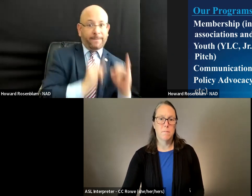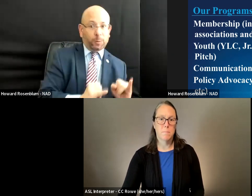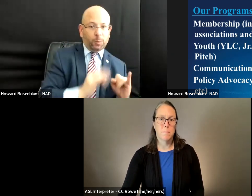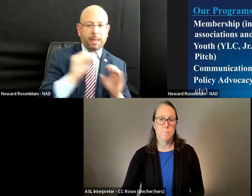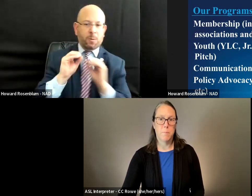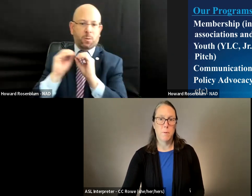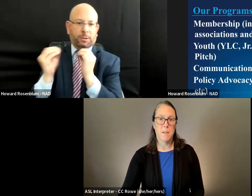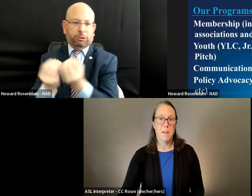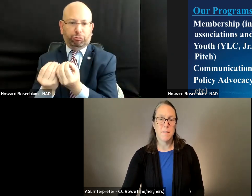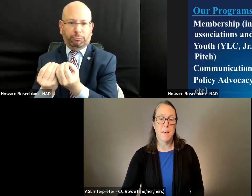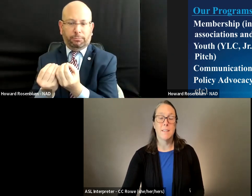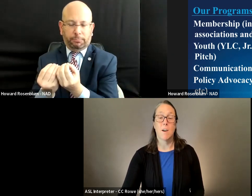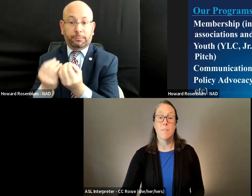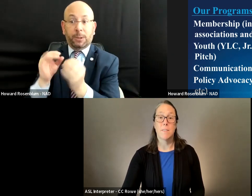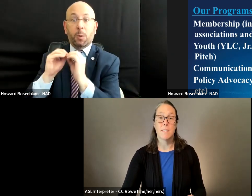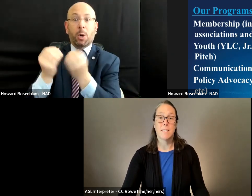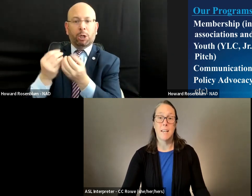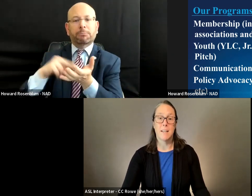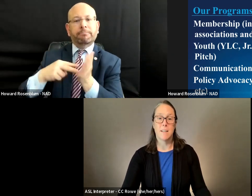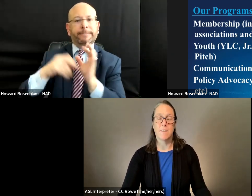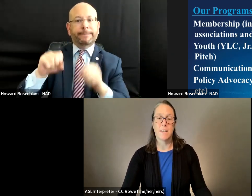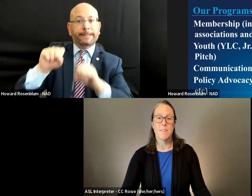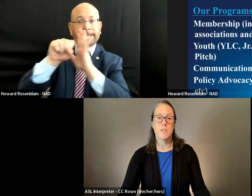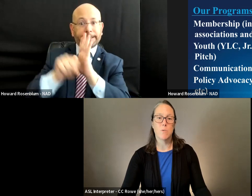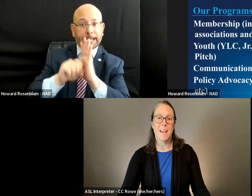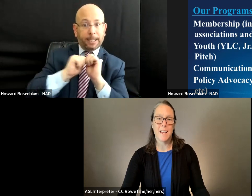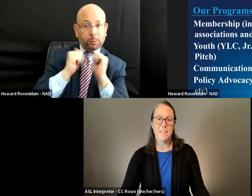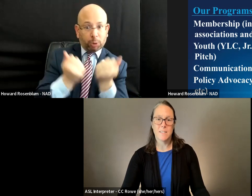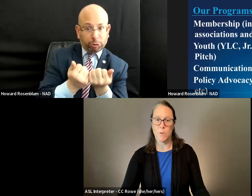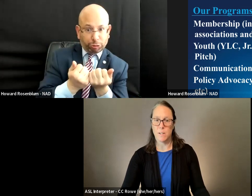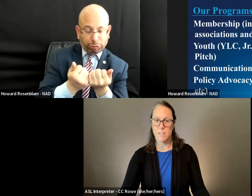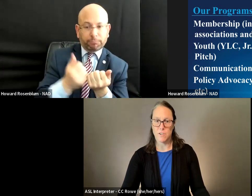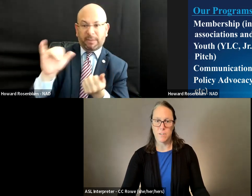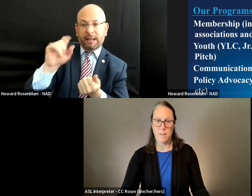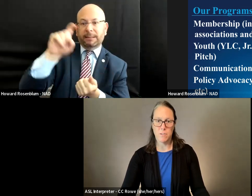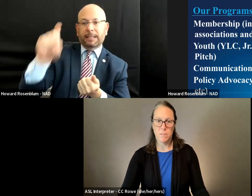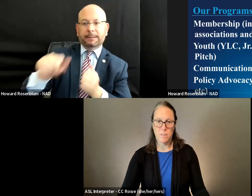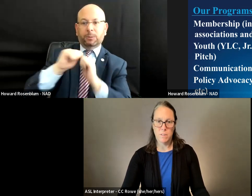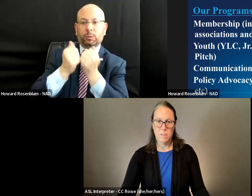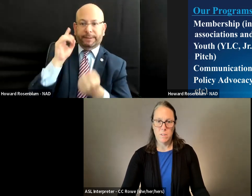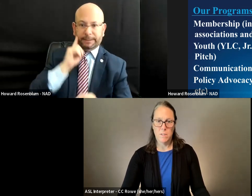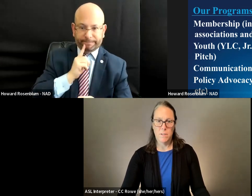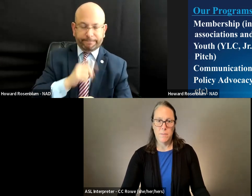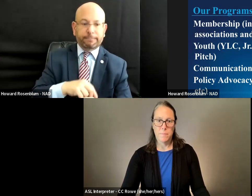information. I will go ahead and sign it. Our programs include